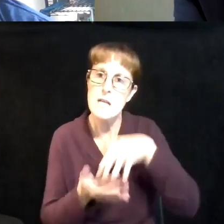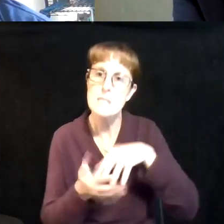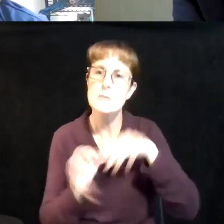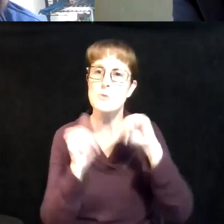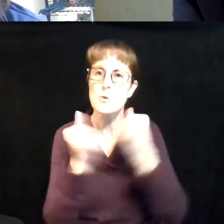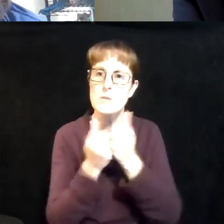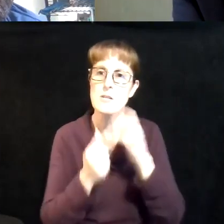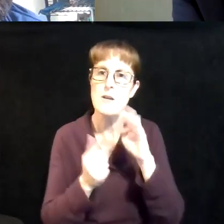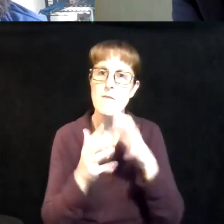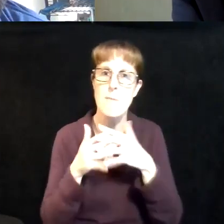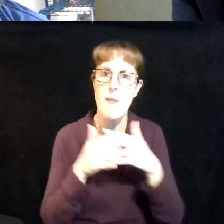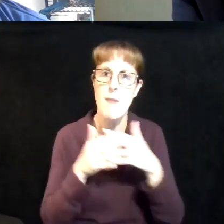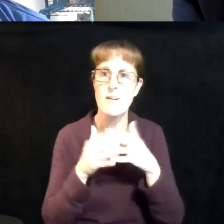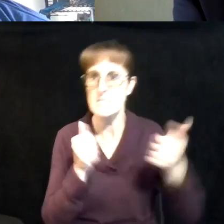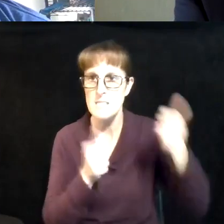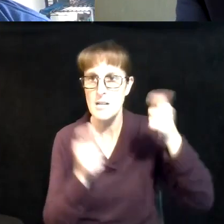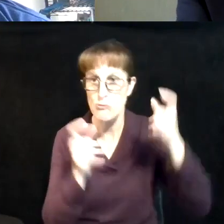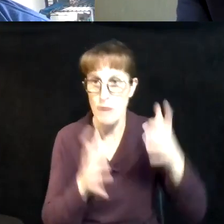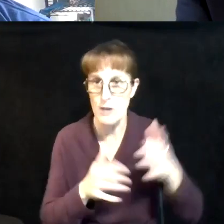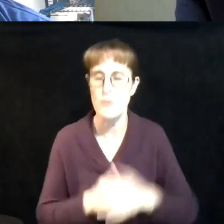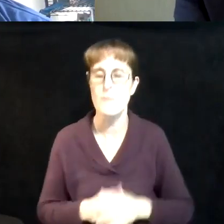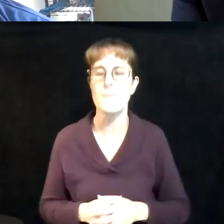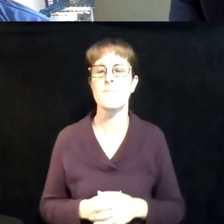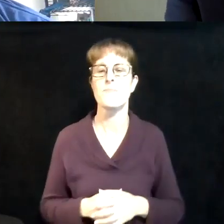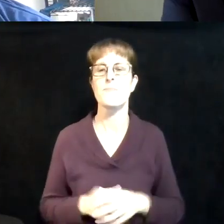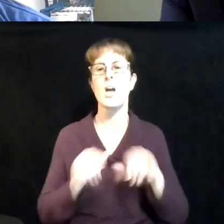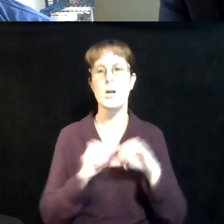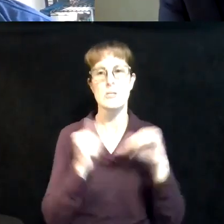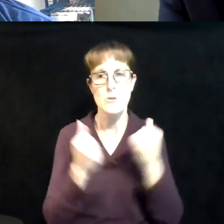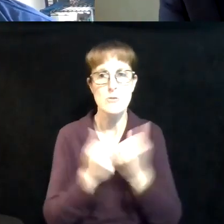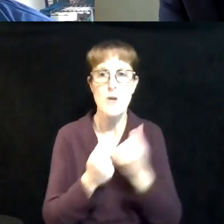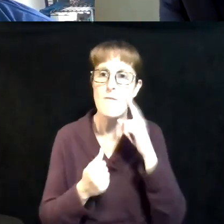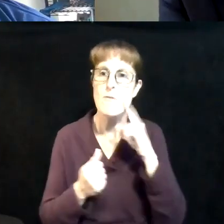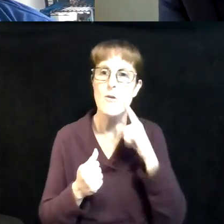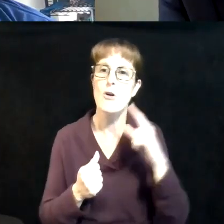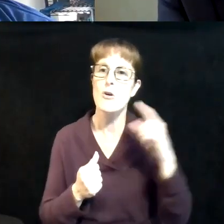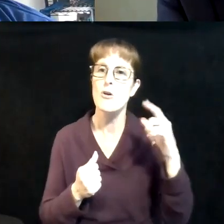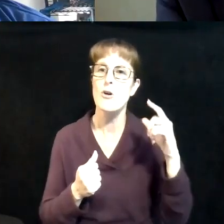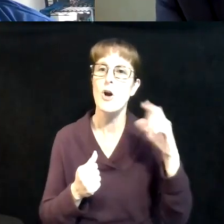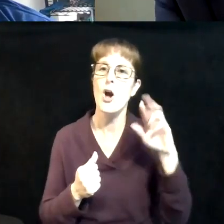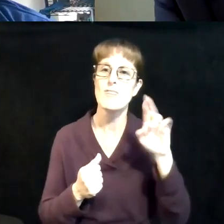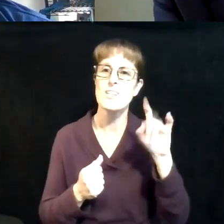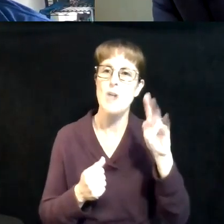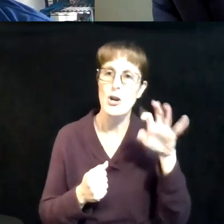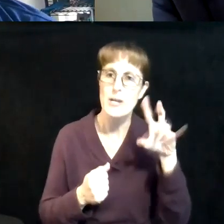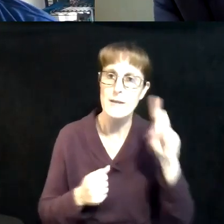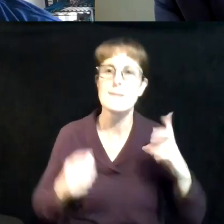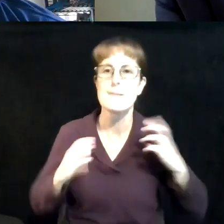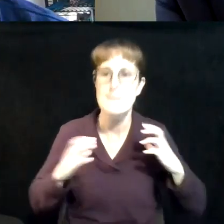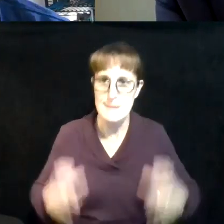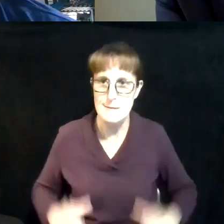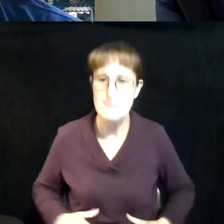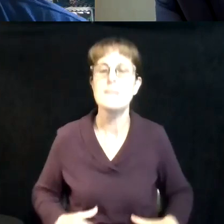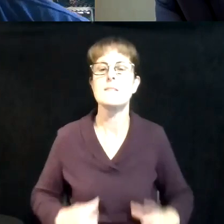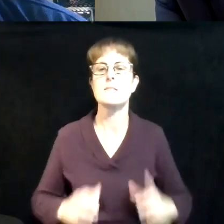The Executive Director of the Association for Retarded Citizens. While at Brandeis, he was the lead expert in